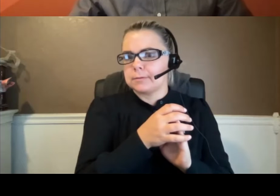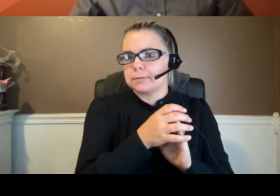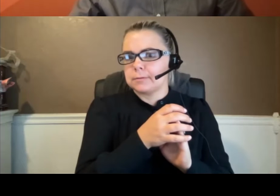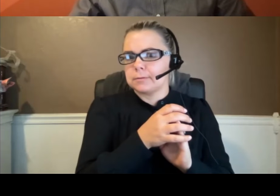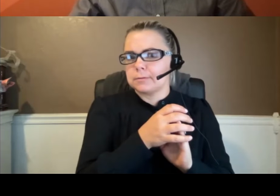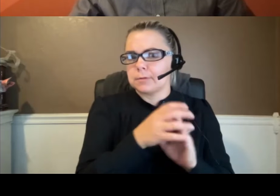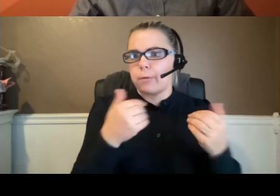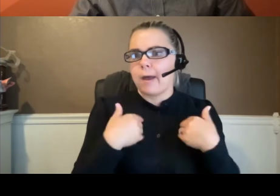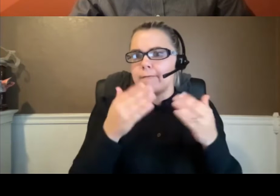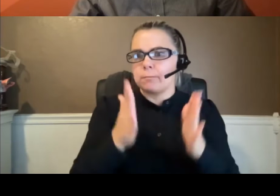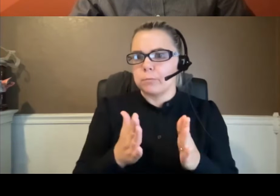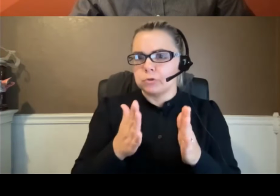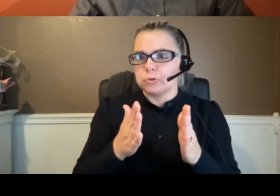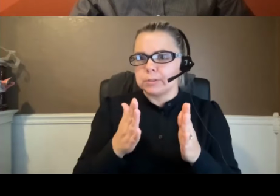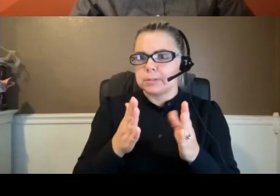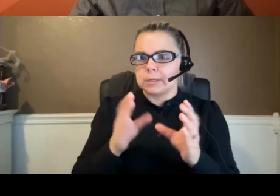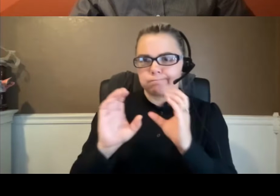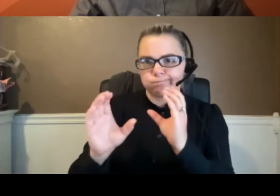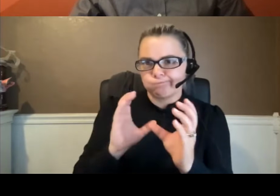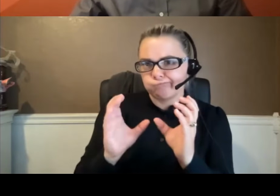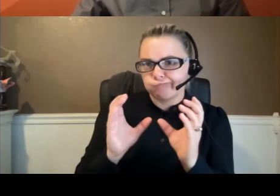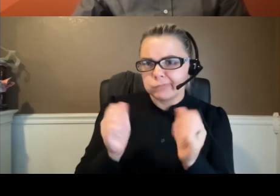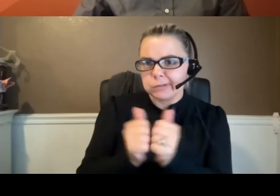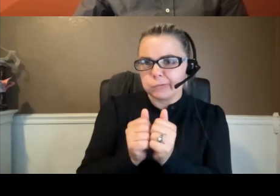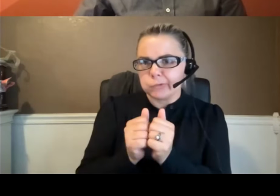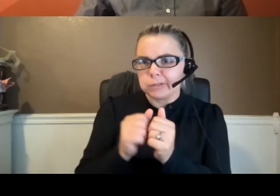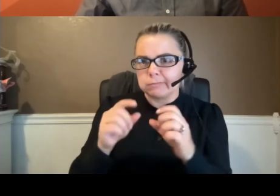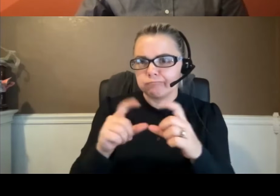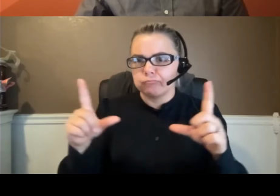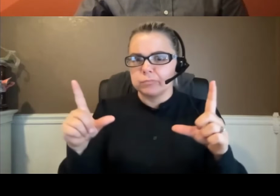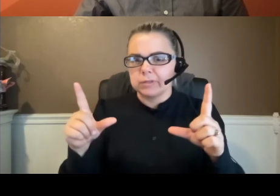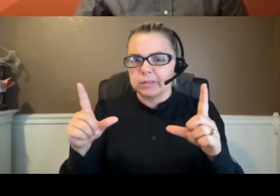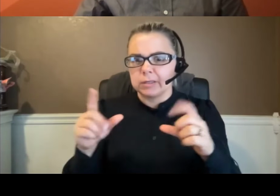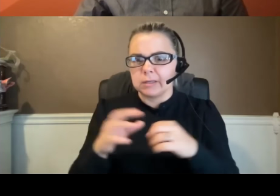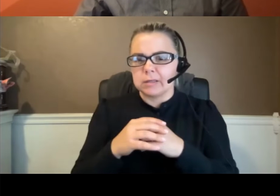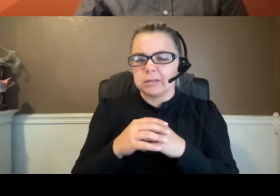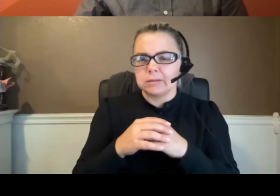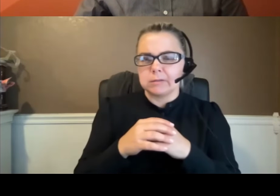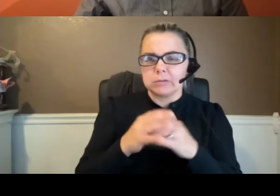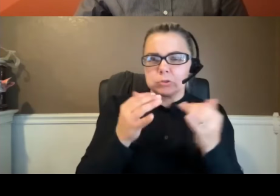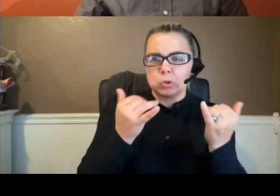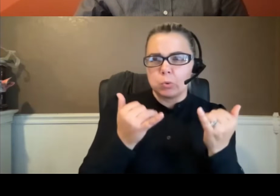[Screen reader user]: And so tabbing at this point moves between the different components of the visual.